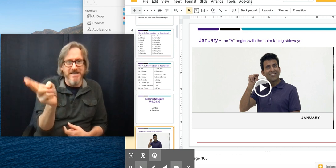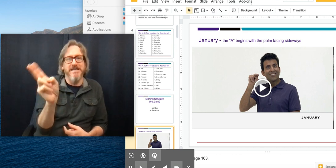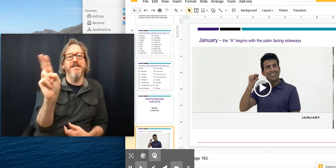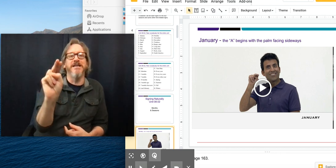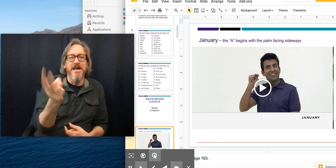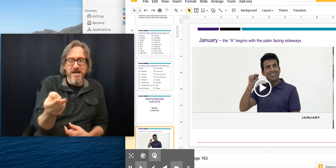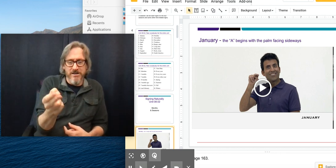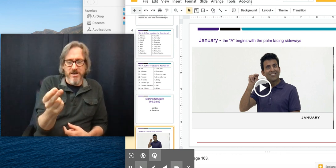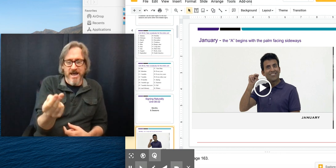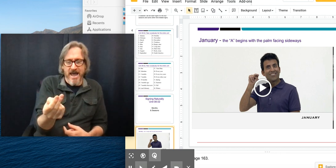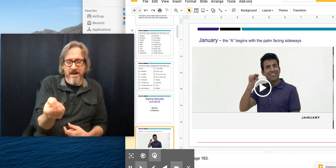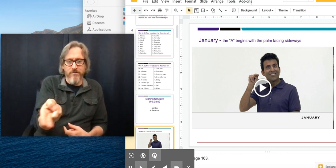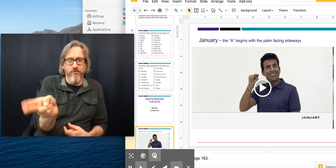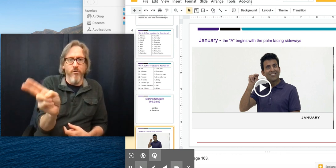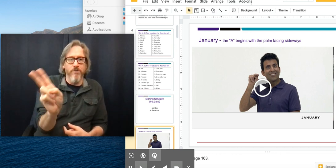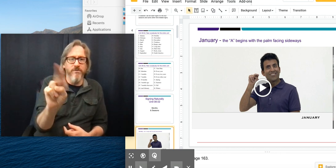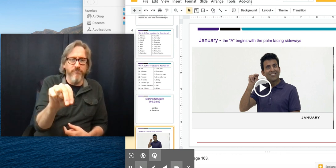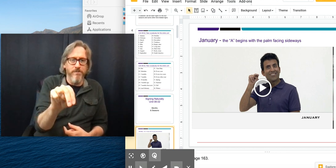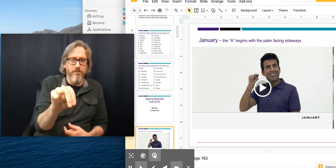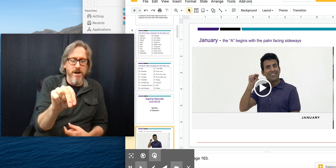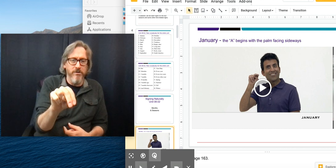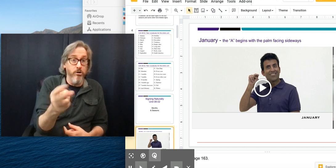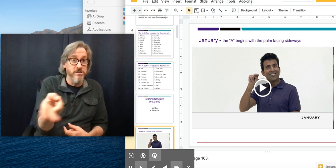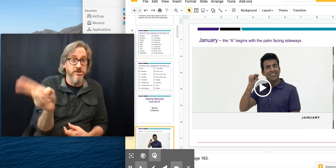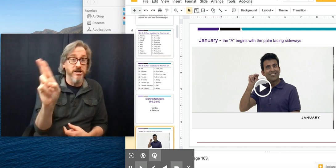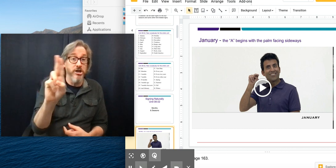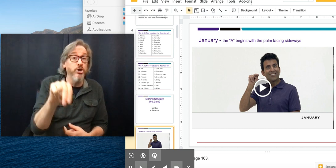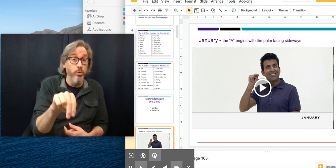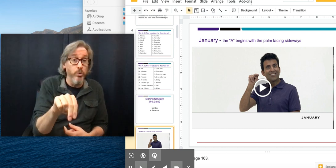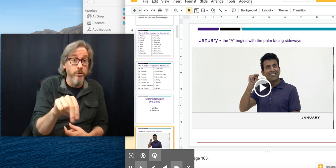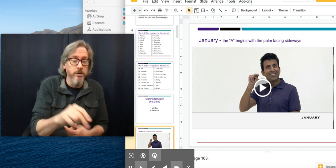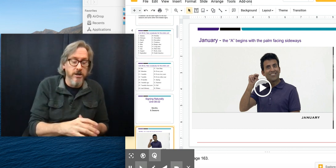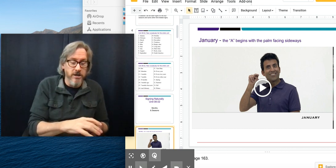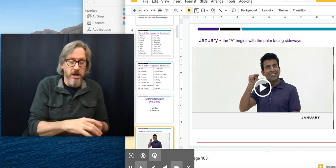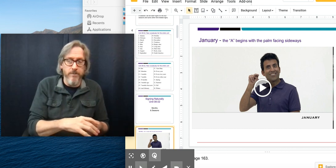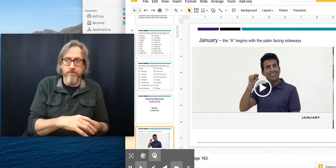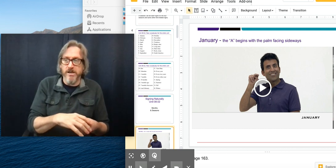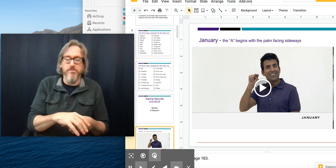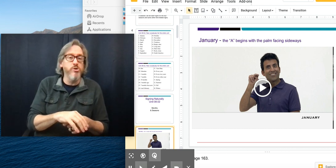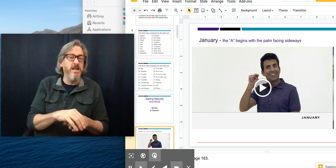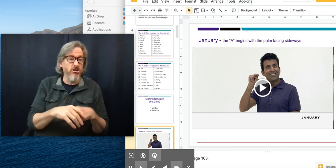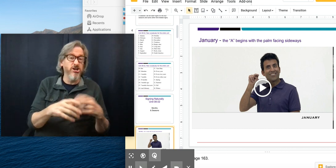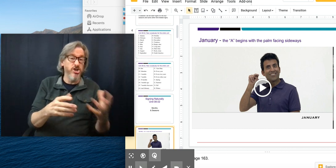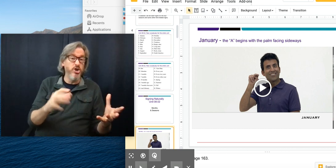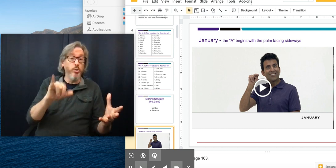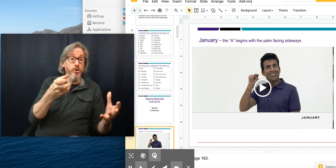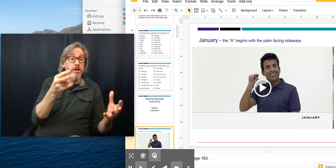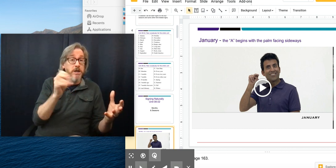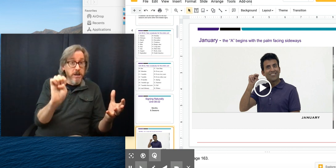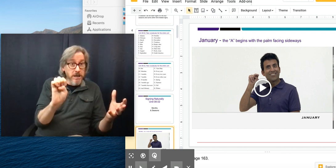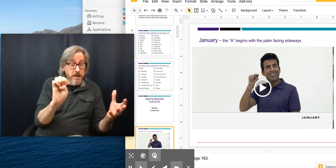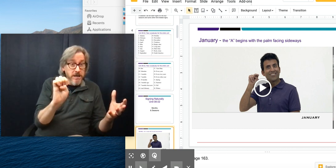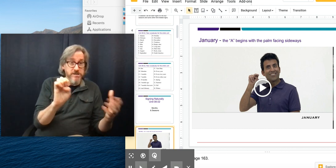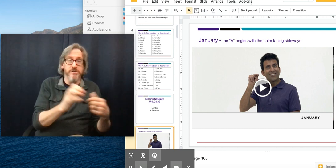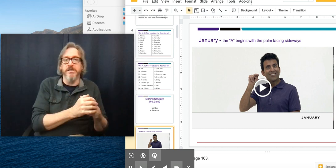the the N form and flip around it almost looks like U um is most clear in June because you'll